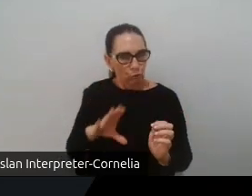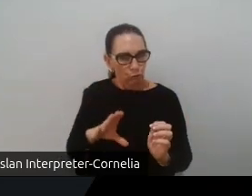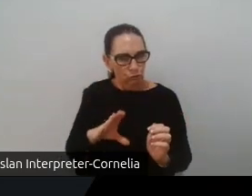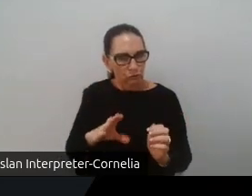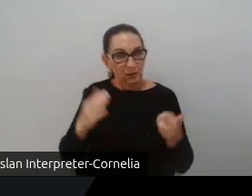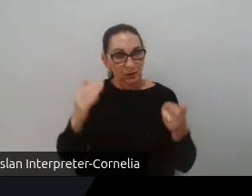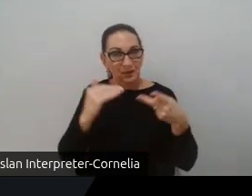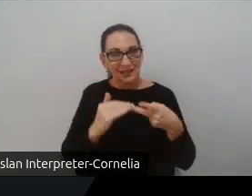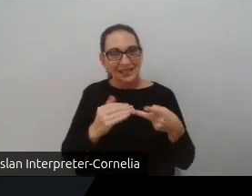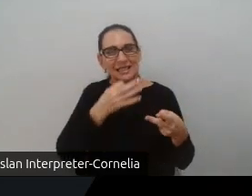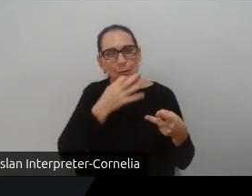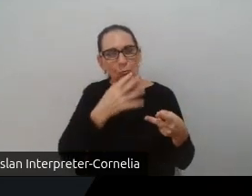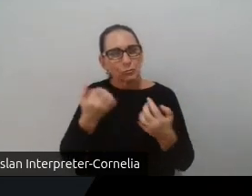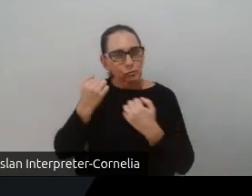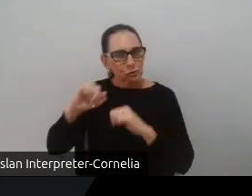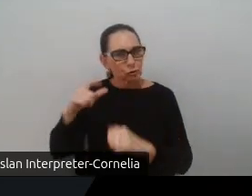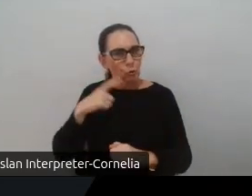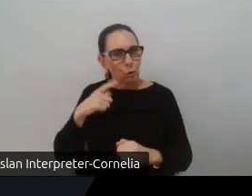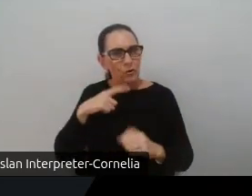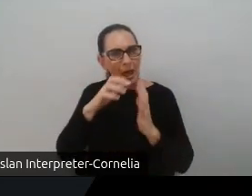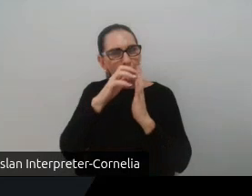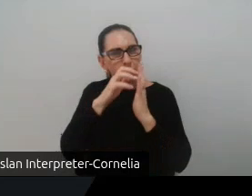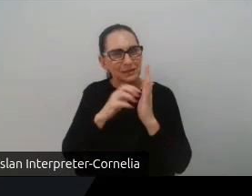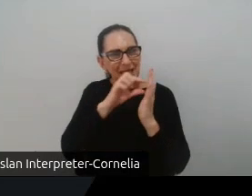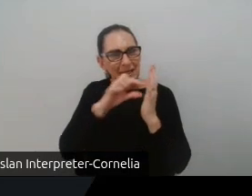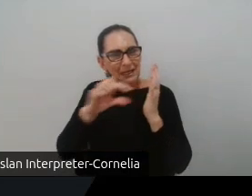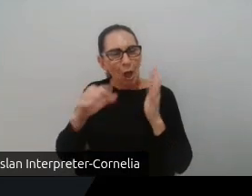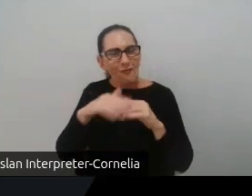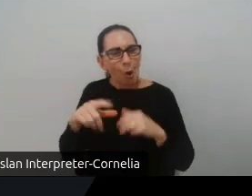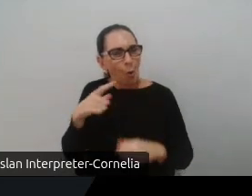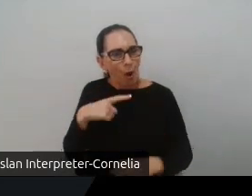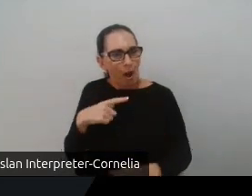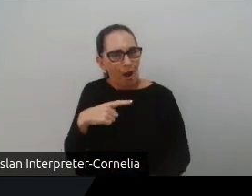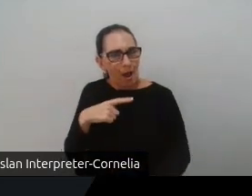protection order why she wants it and this is not uncommon where we have seen for example